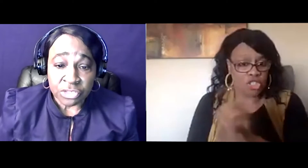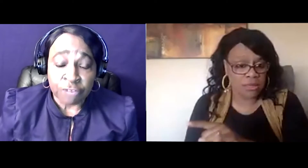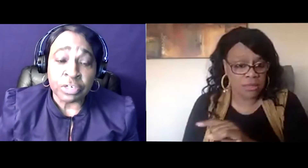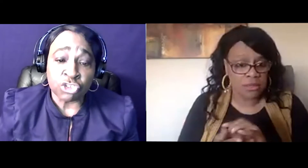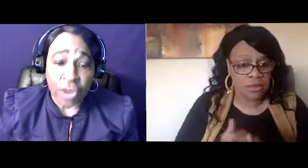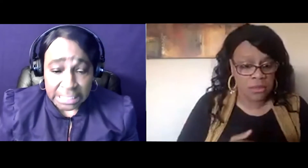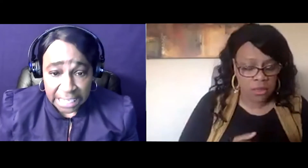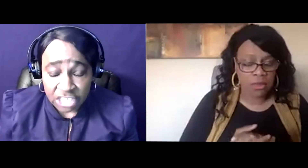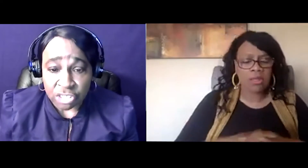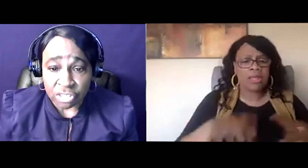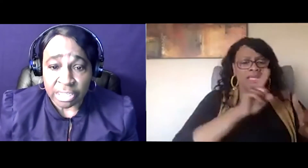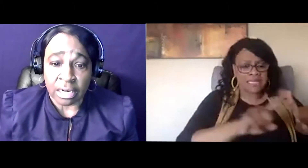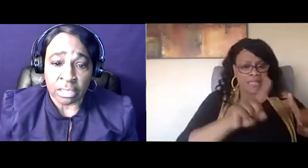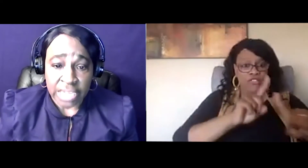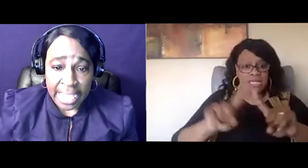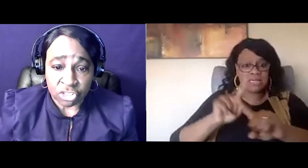different translations that are attached.